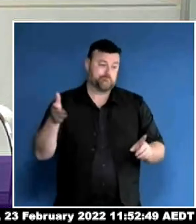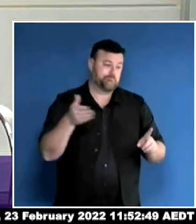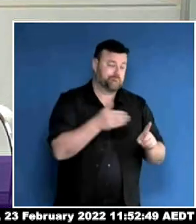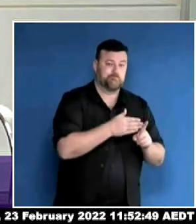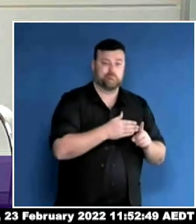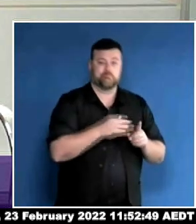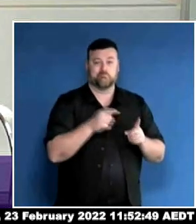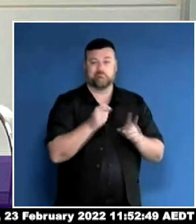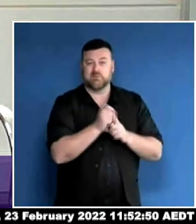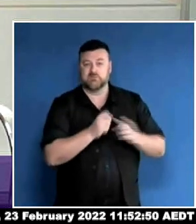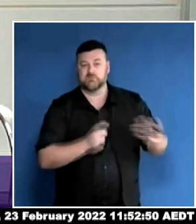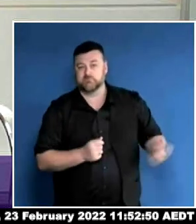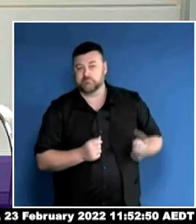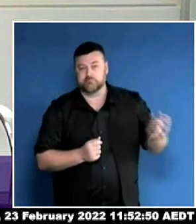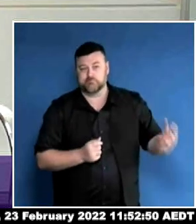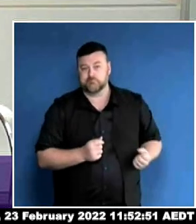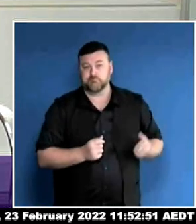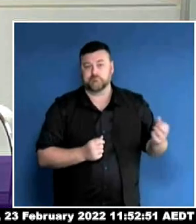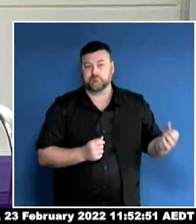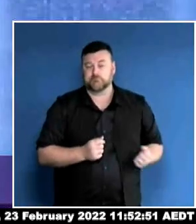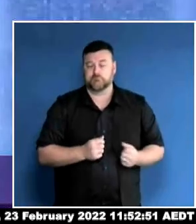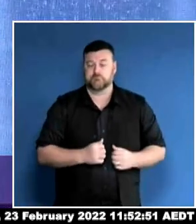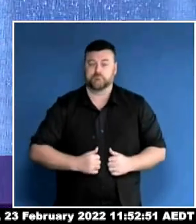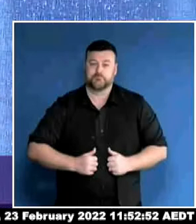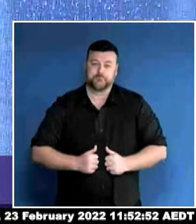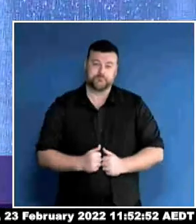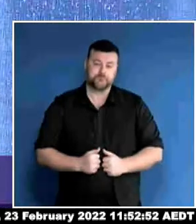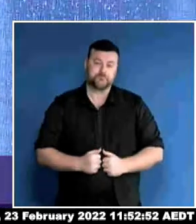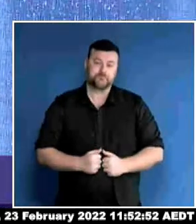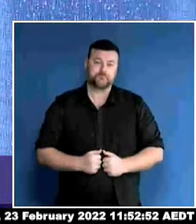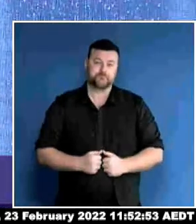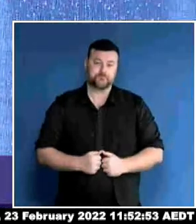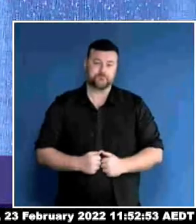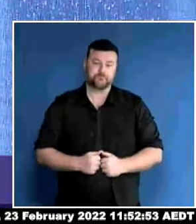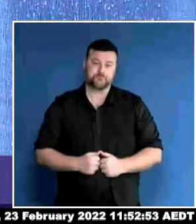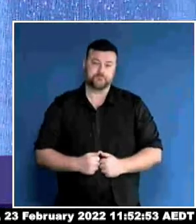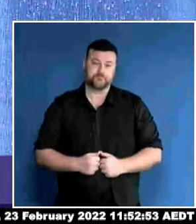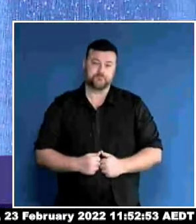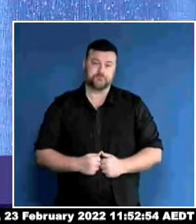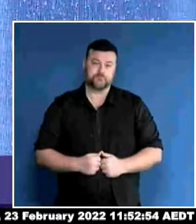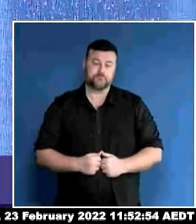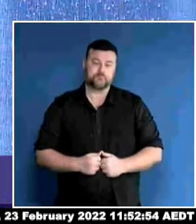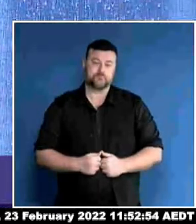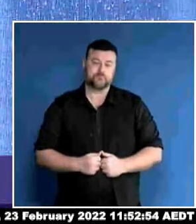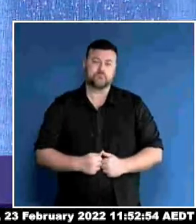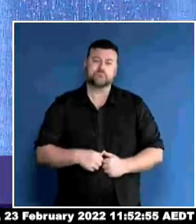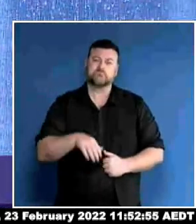MS McMAHON: I see. And, Mija, what do you see as some of the key changes or recommendations